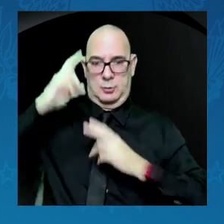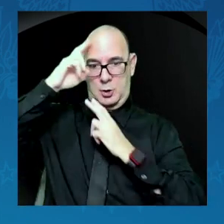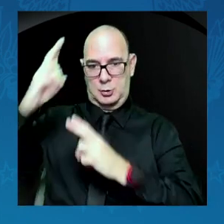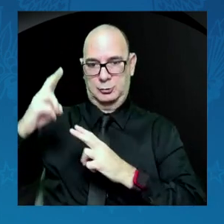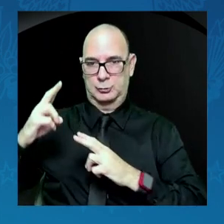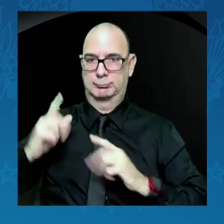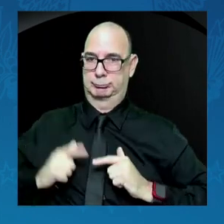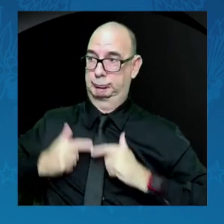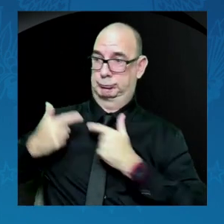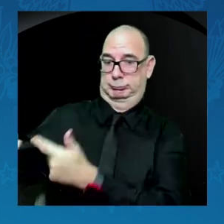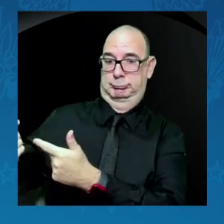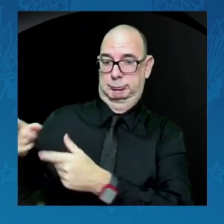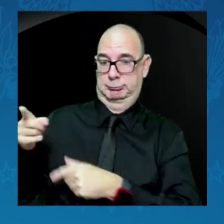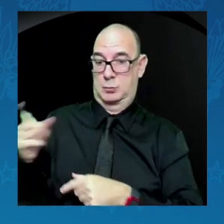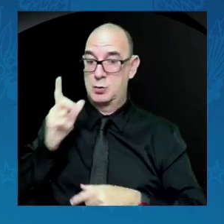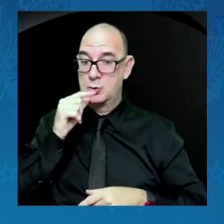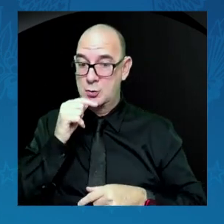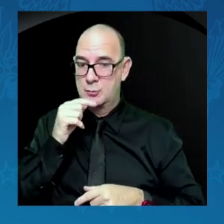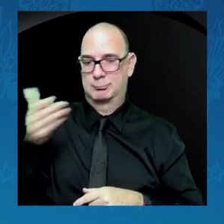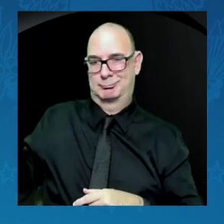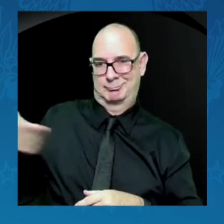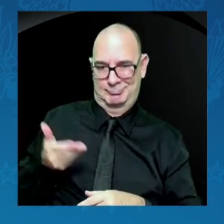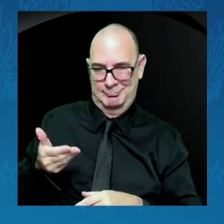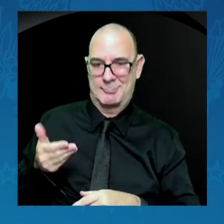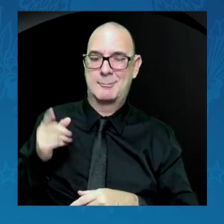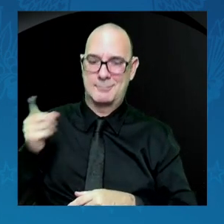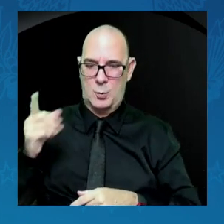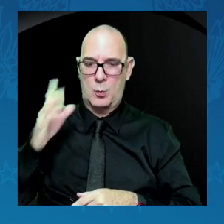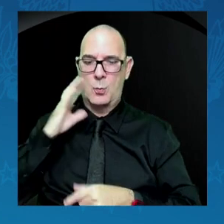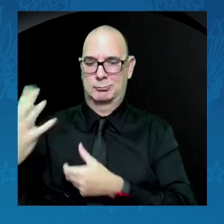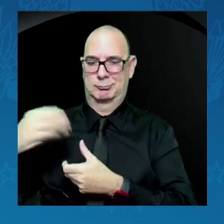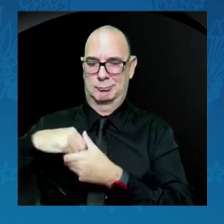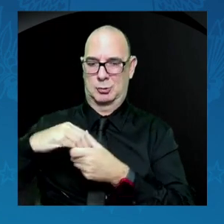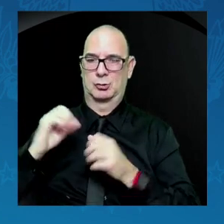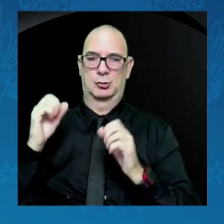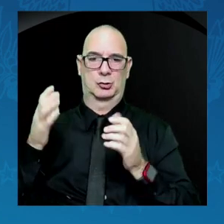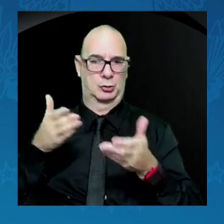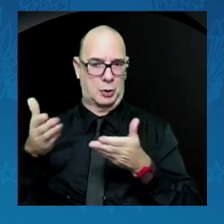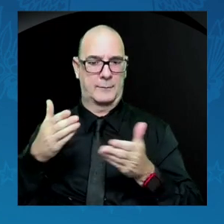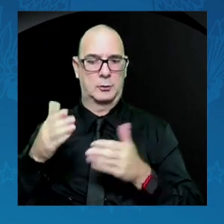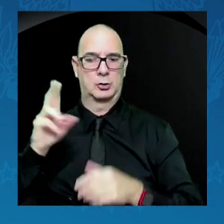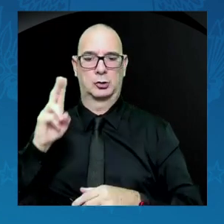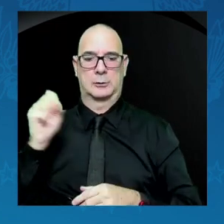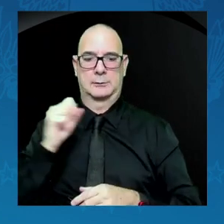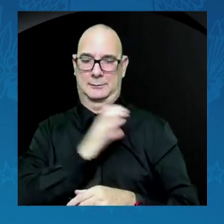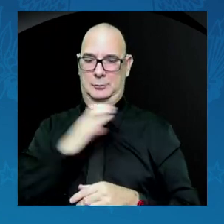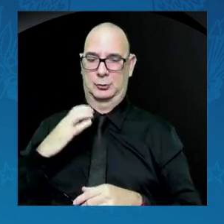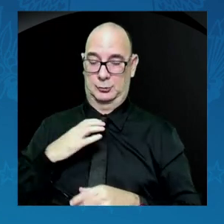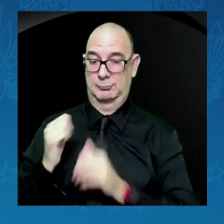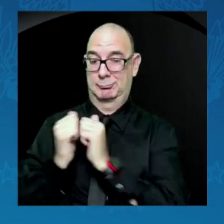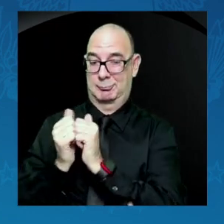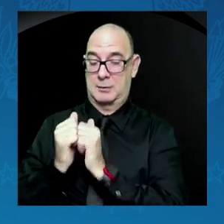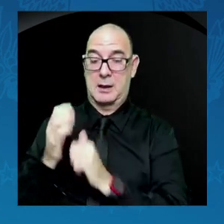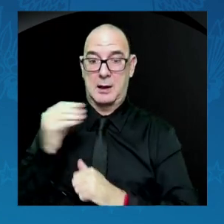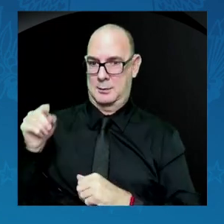I served with in the United States Senate and is is no stranger to the important work at NASA,